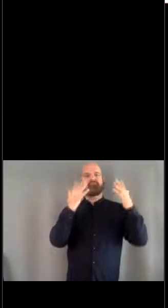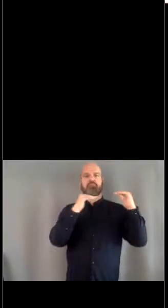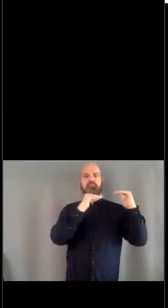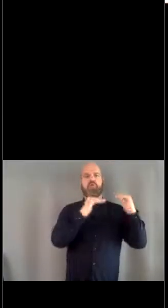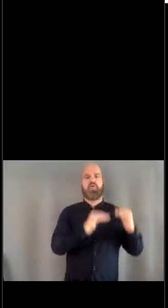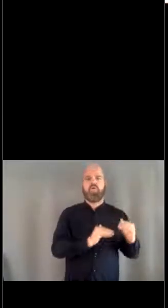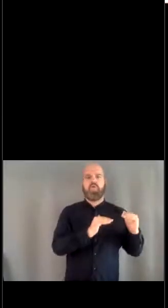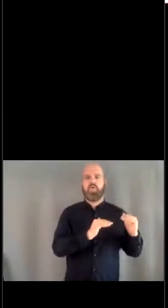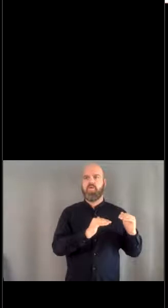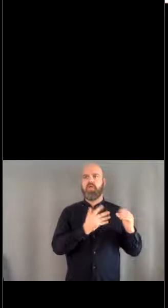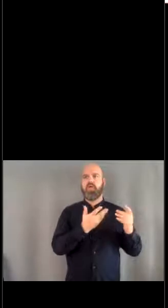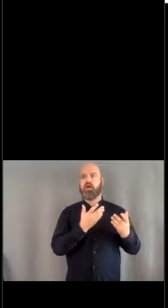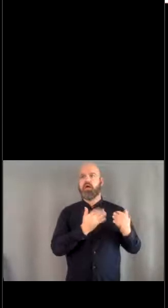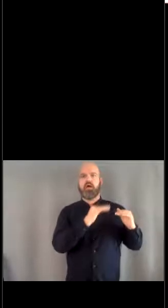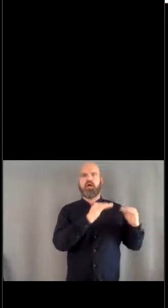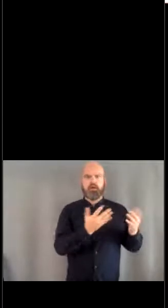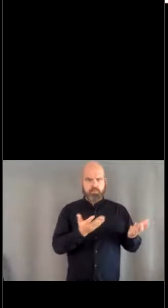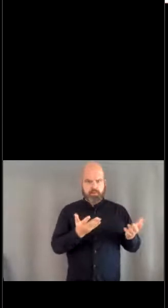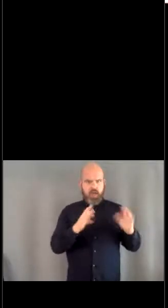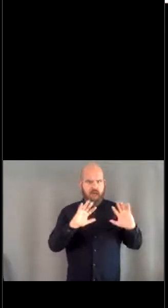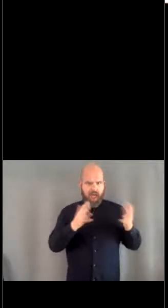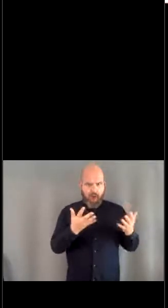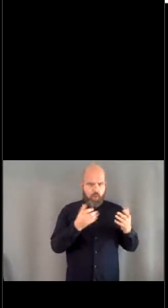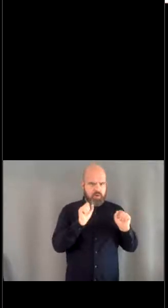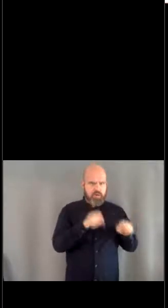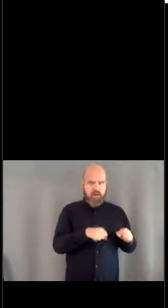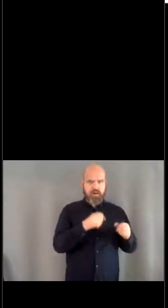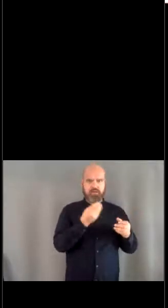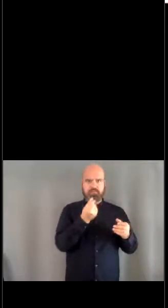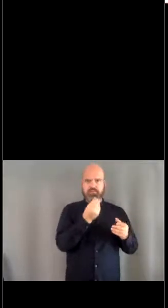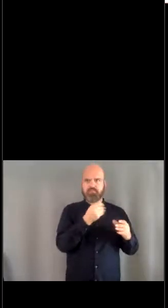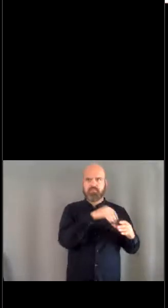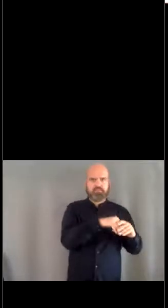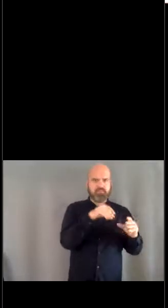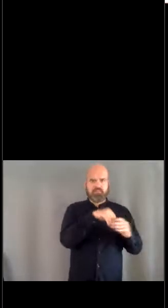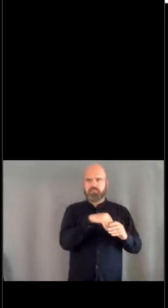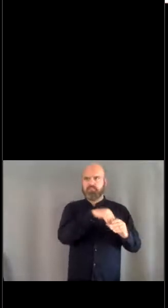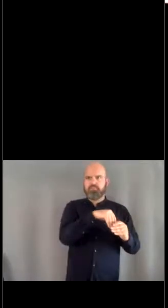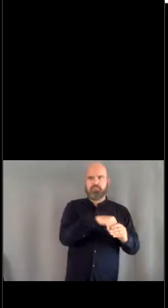Will they spend less on the basic needs all people have